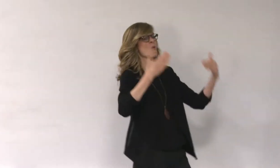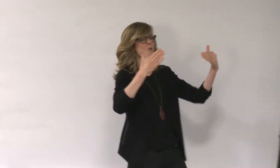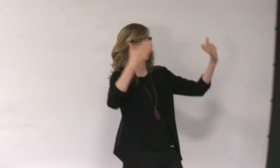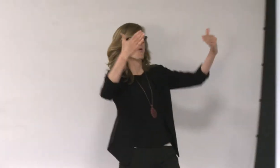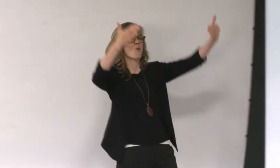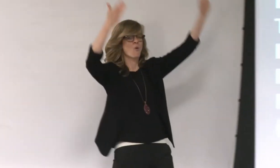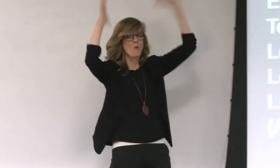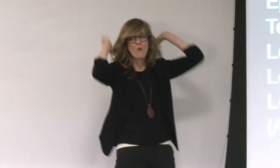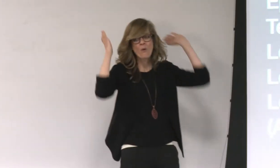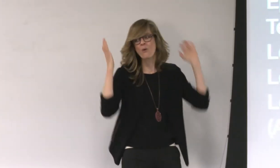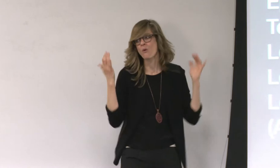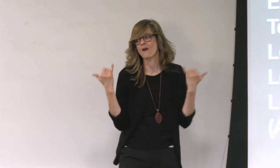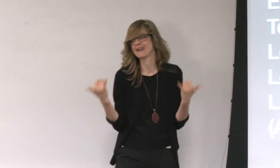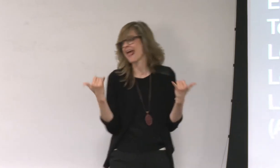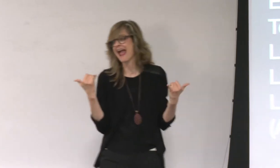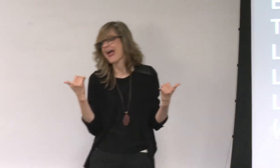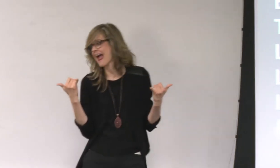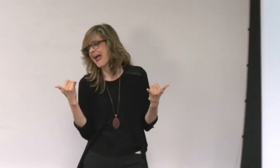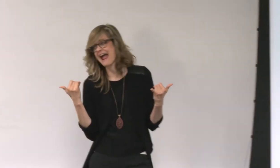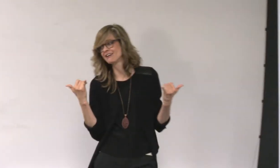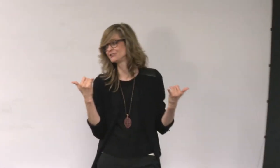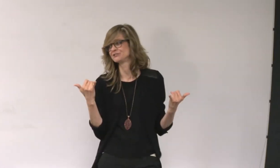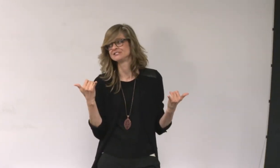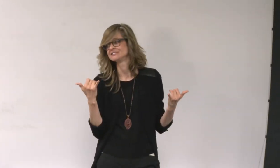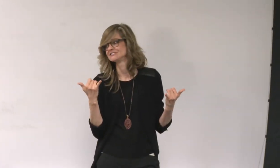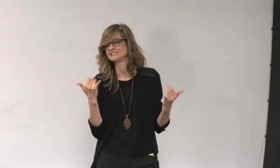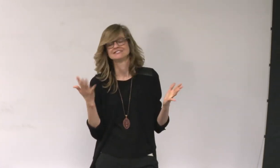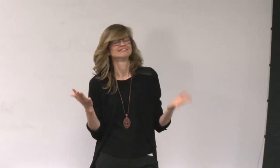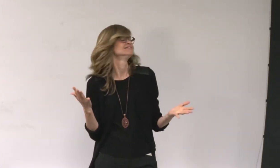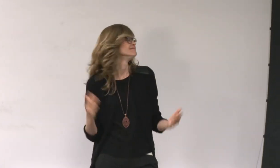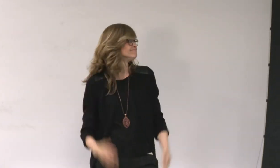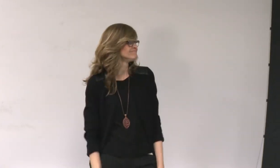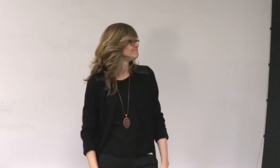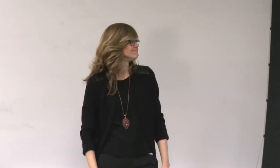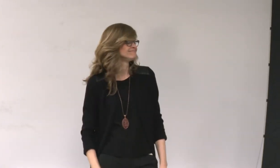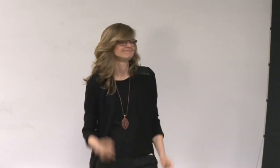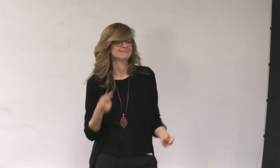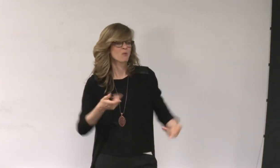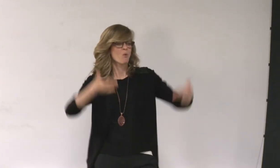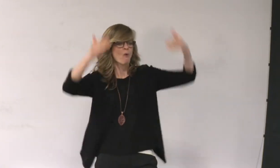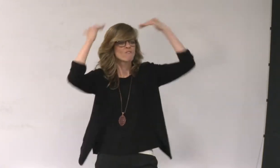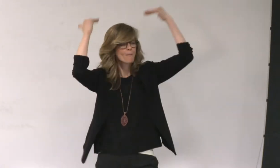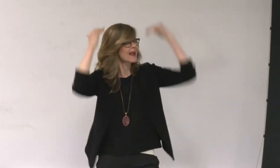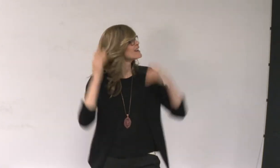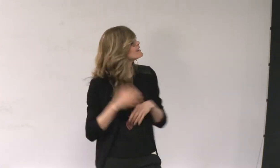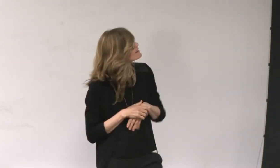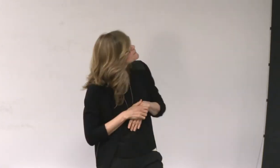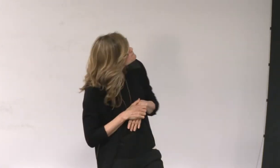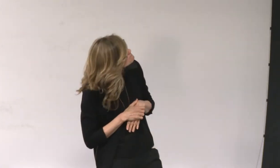OVERWHELMING IS ALL I CAN SAY ABOUT LIFE AS A STATS STUDENT. I WAS OVERWHELMED.